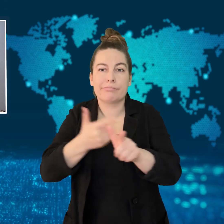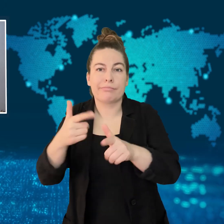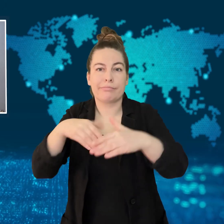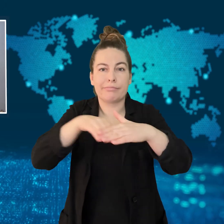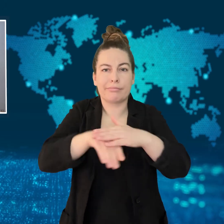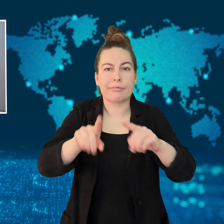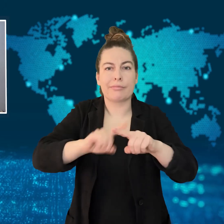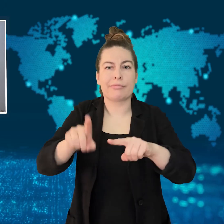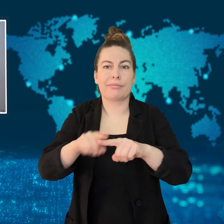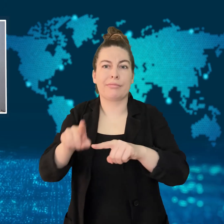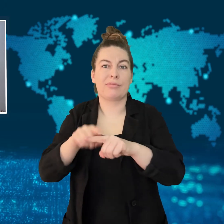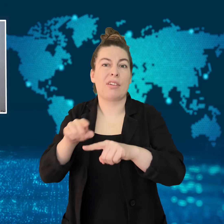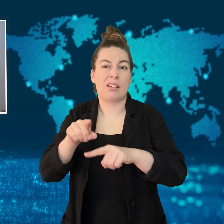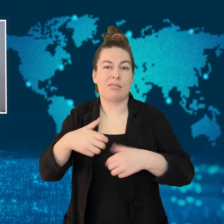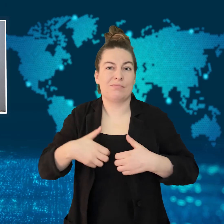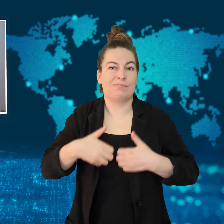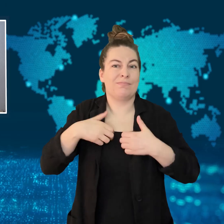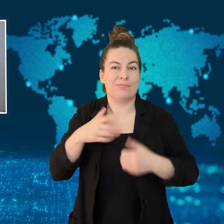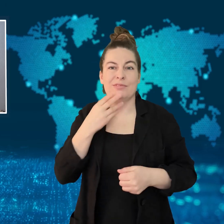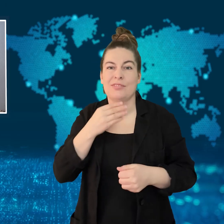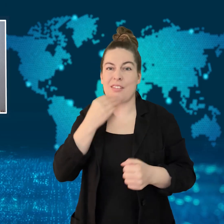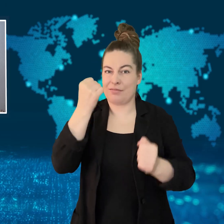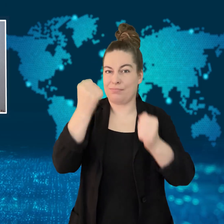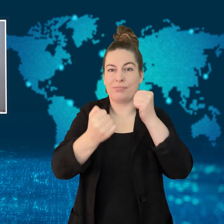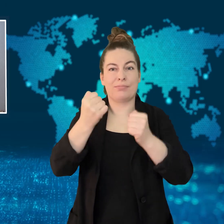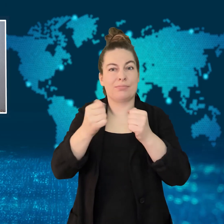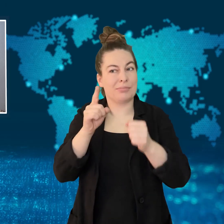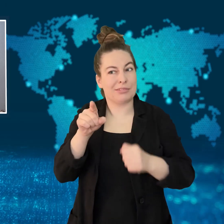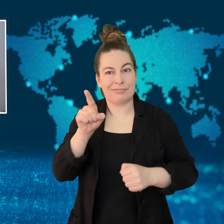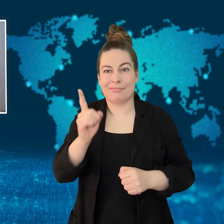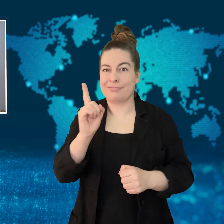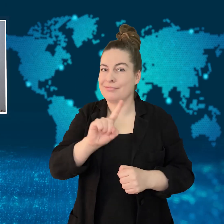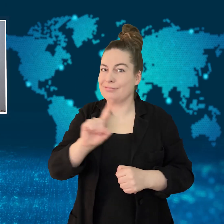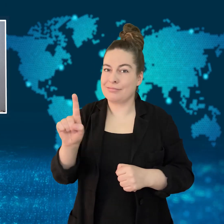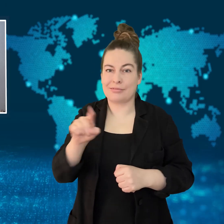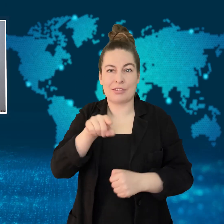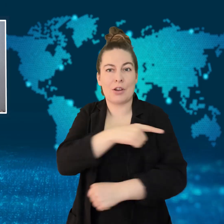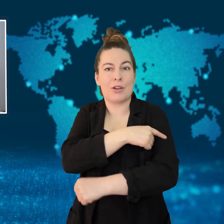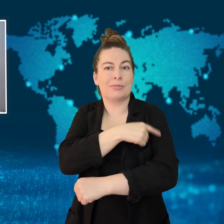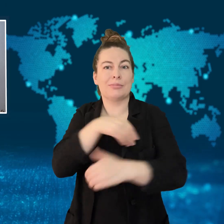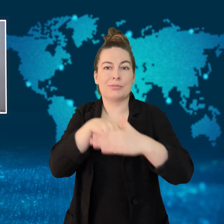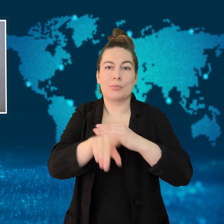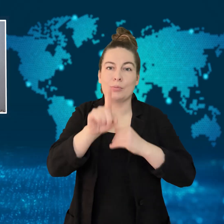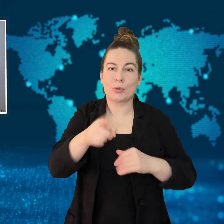The tension between the Houthis and Israel has increased.